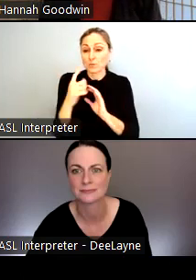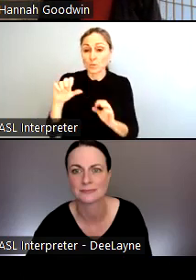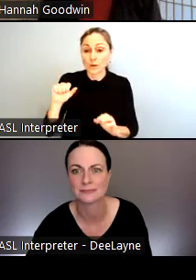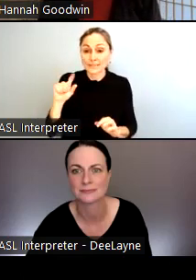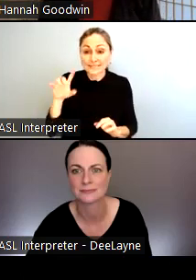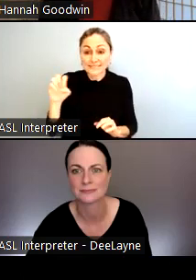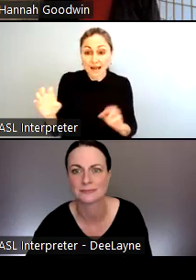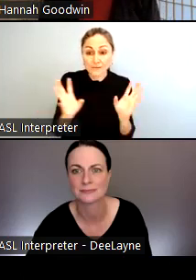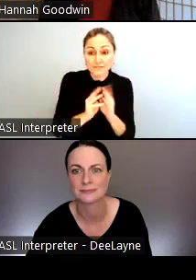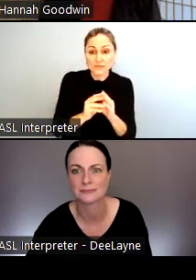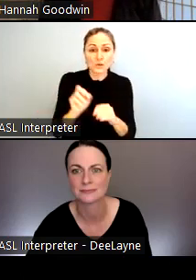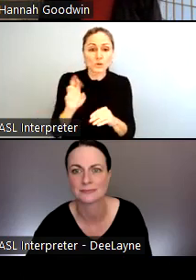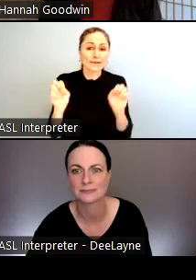or can they apply for more than one?